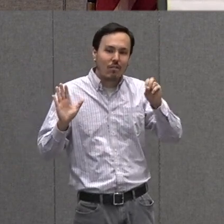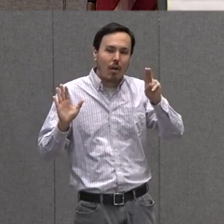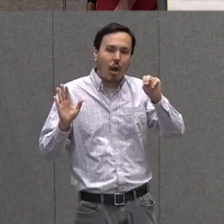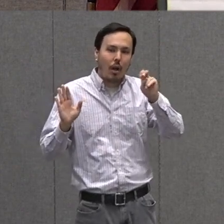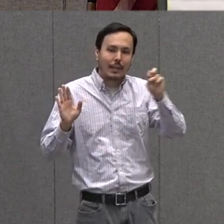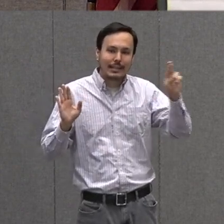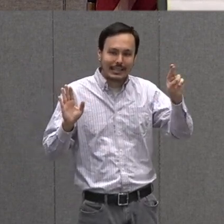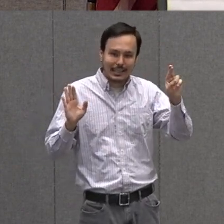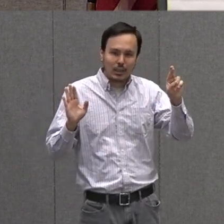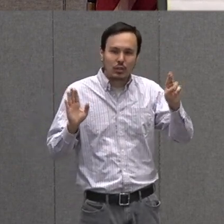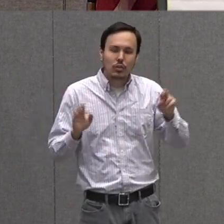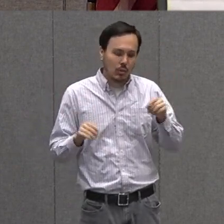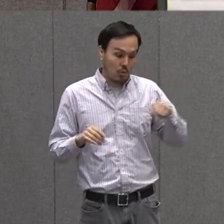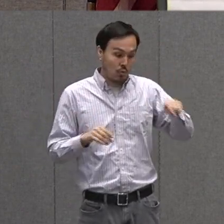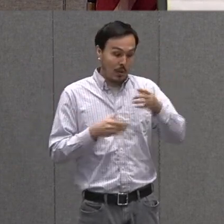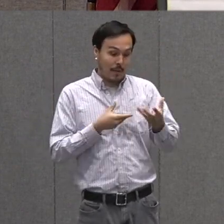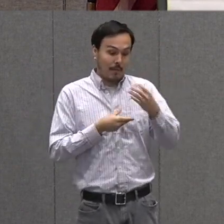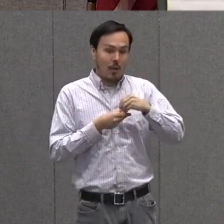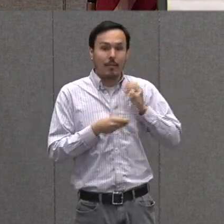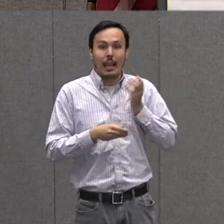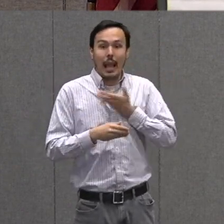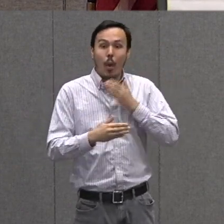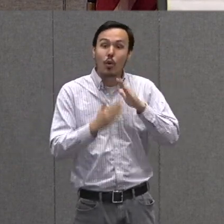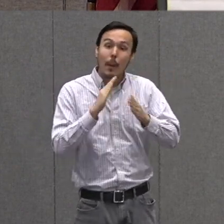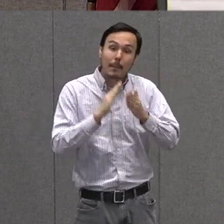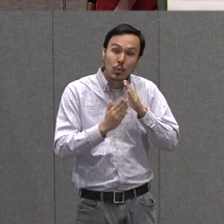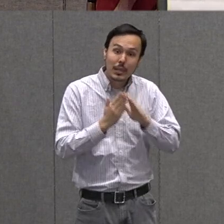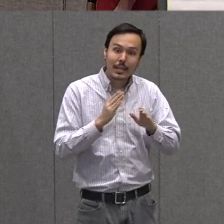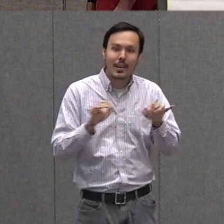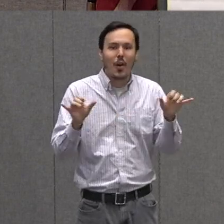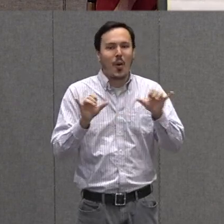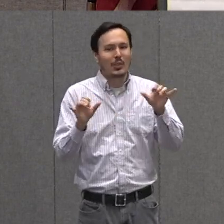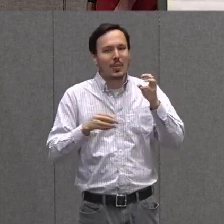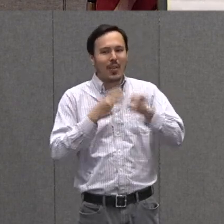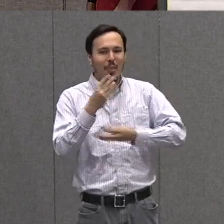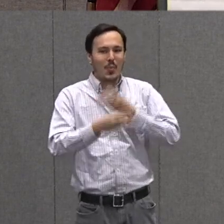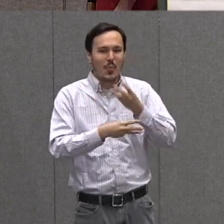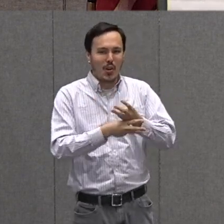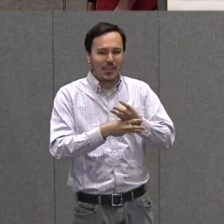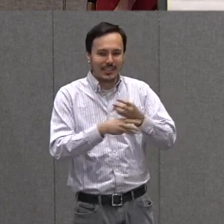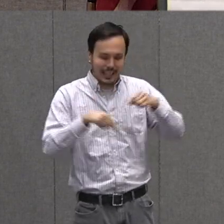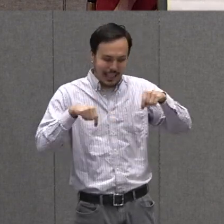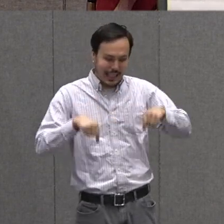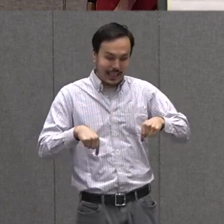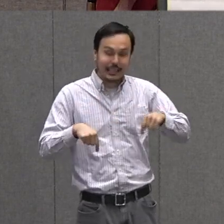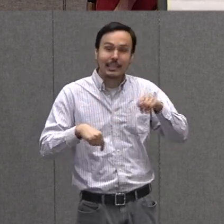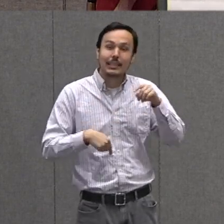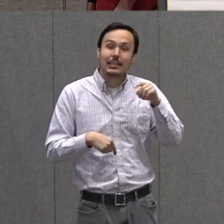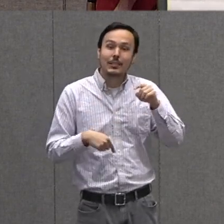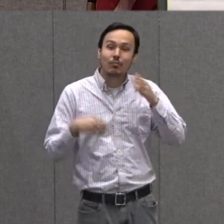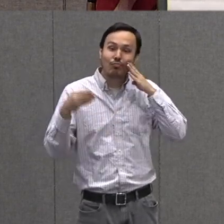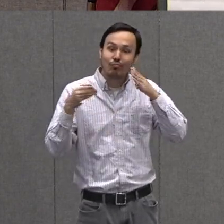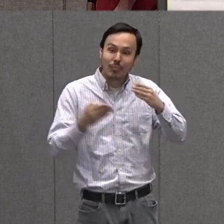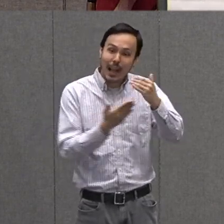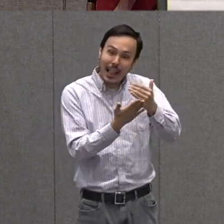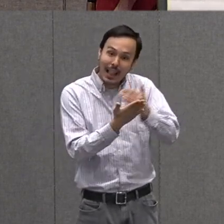in our community and around the world. We are doing this episode in honor of National Volunteer Recognition Day